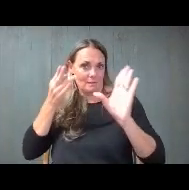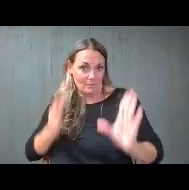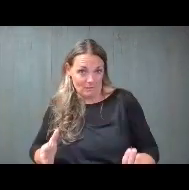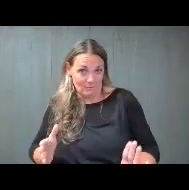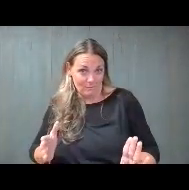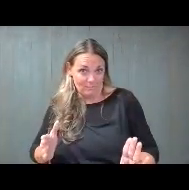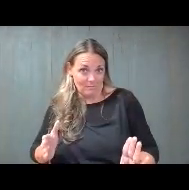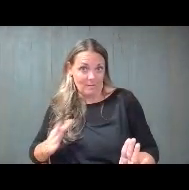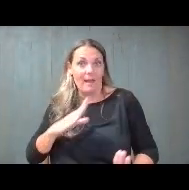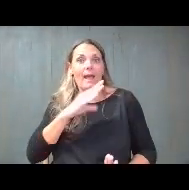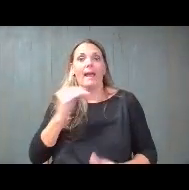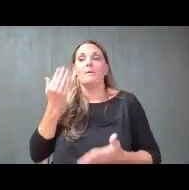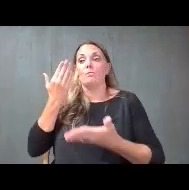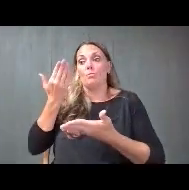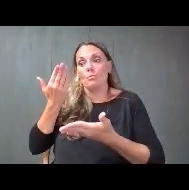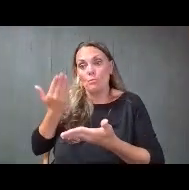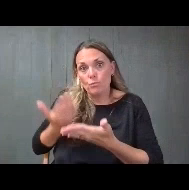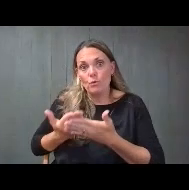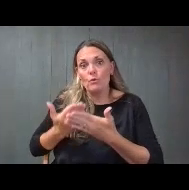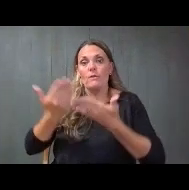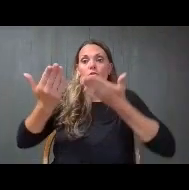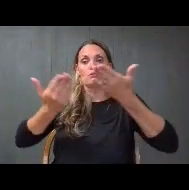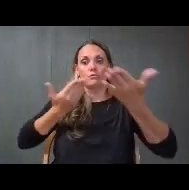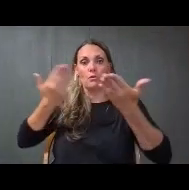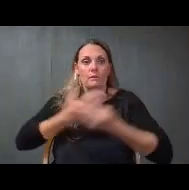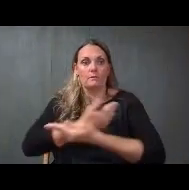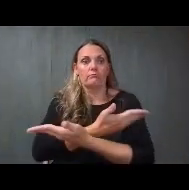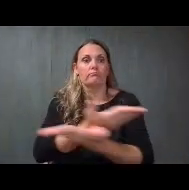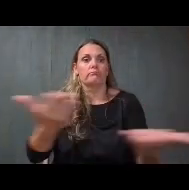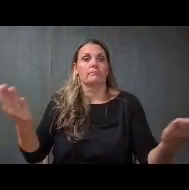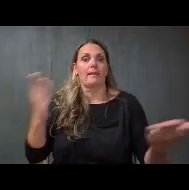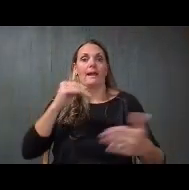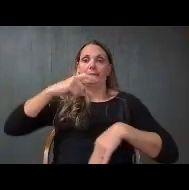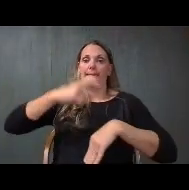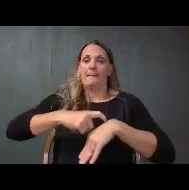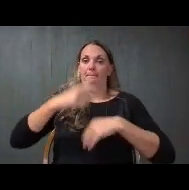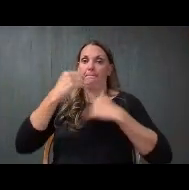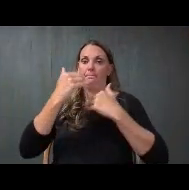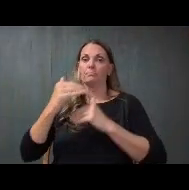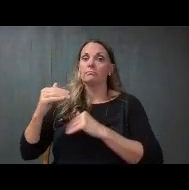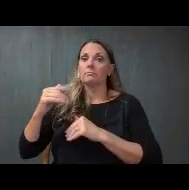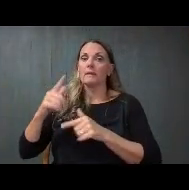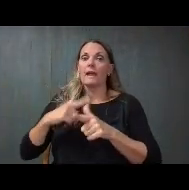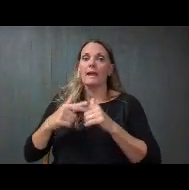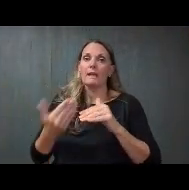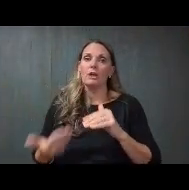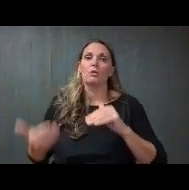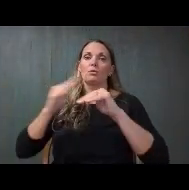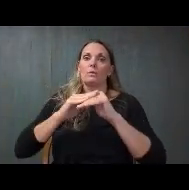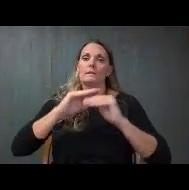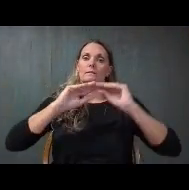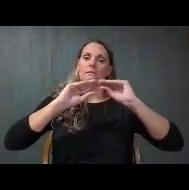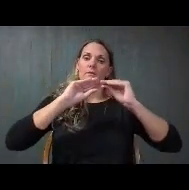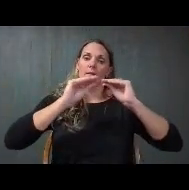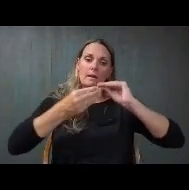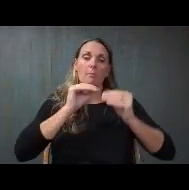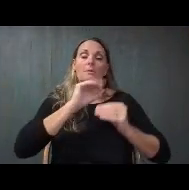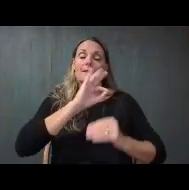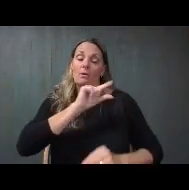improving service delivery and timeliness, and increasing the quantity and quality of employment outcomes.